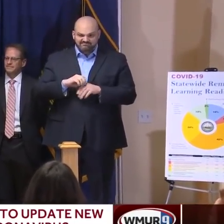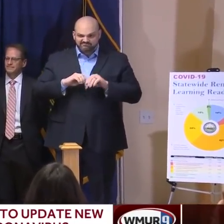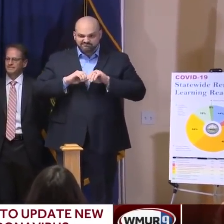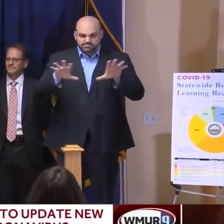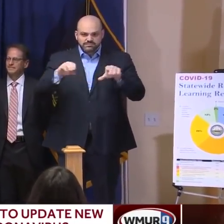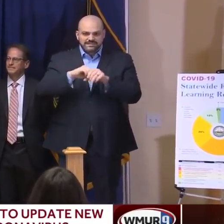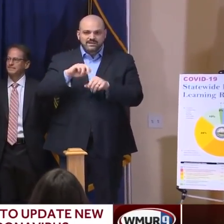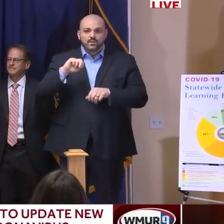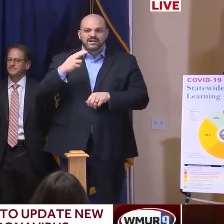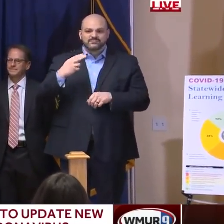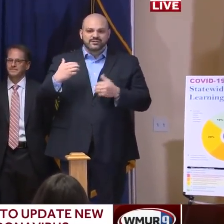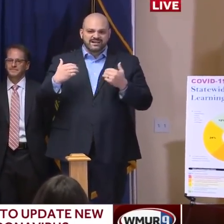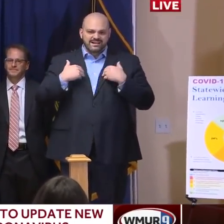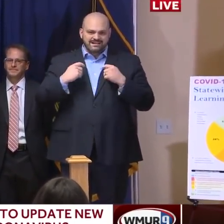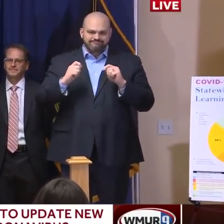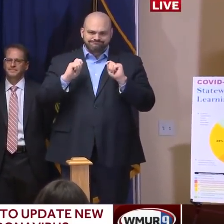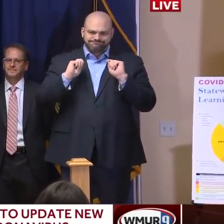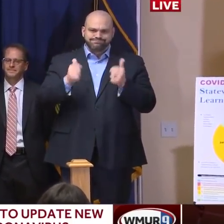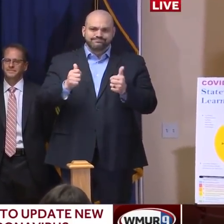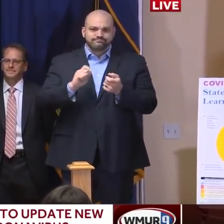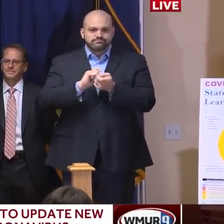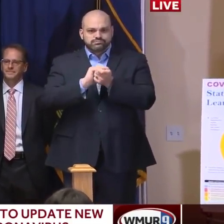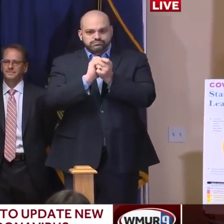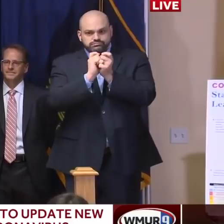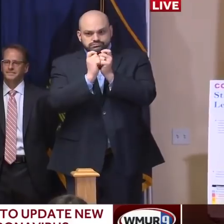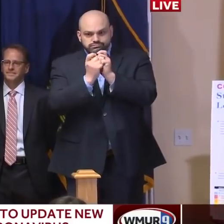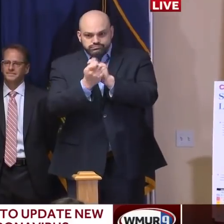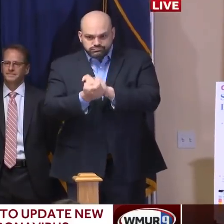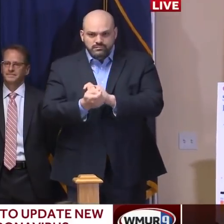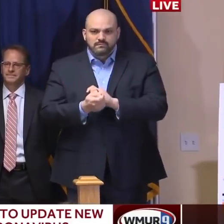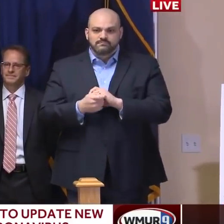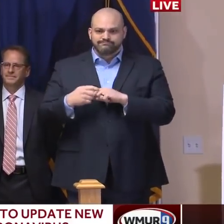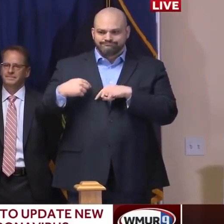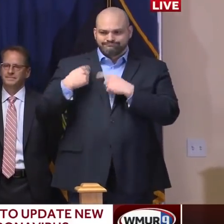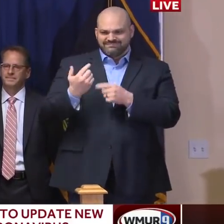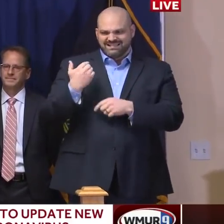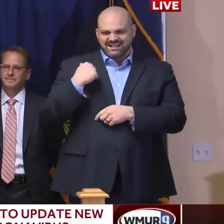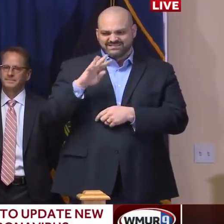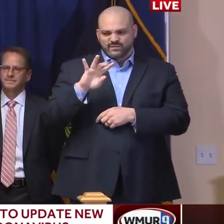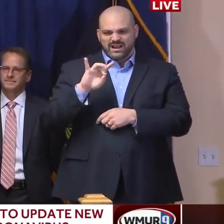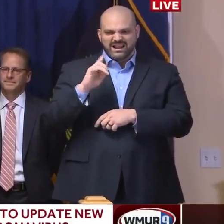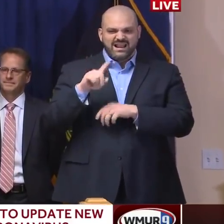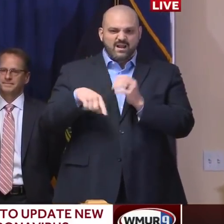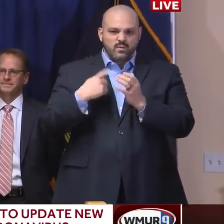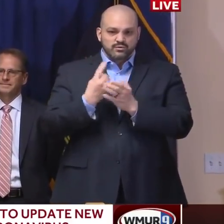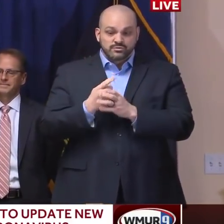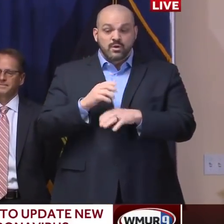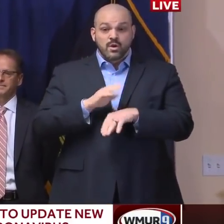OFFICIALS ARE HOLDING A NEWS CONFERENCE IN CONCORD. LET’S GO TO THAT NOW.